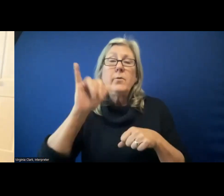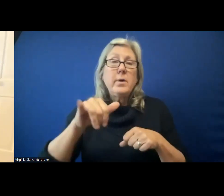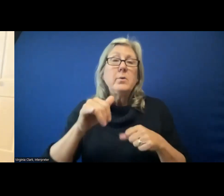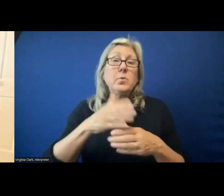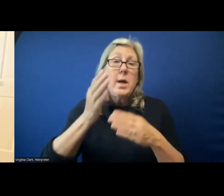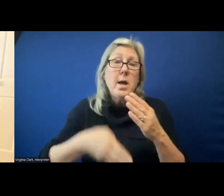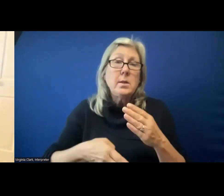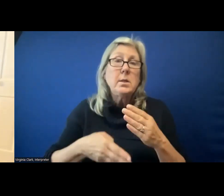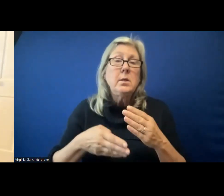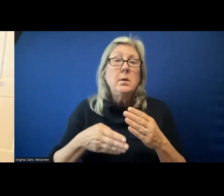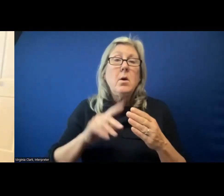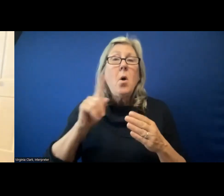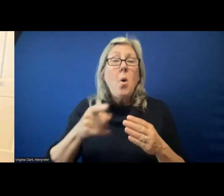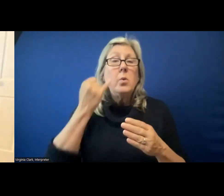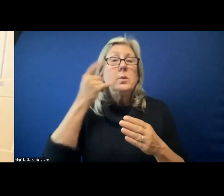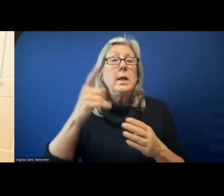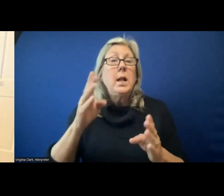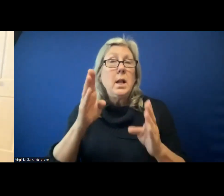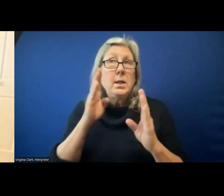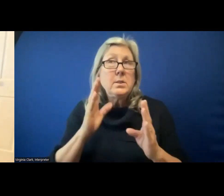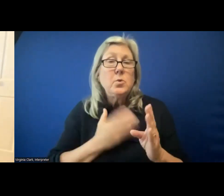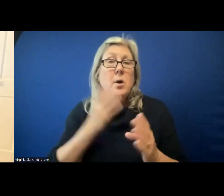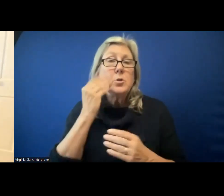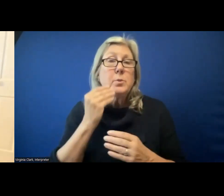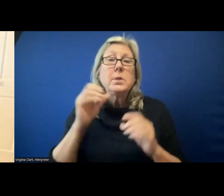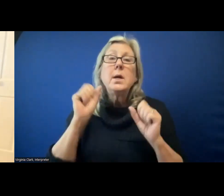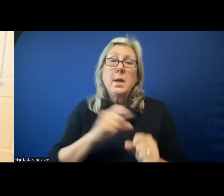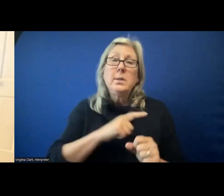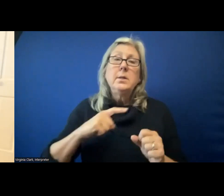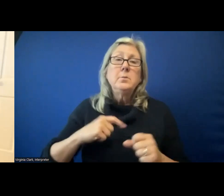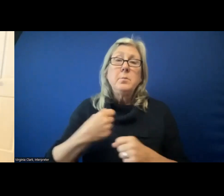Only by listening to our experiences can the legislature make fully informed decisions